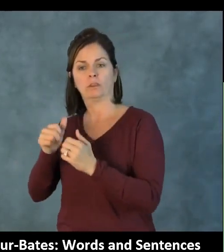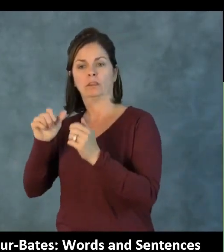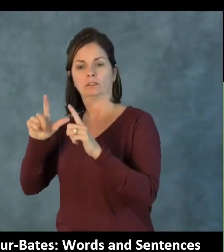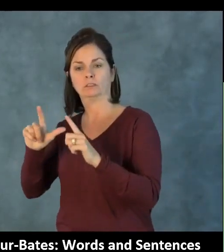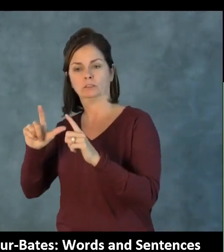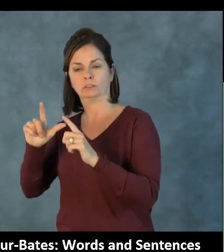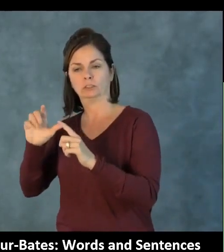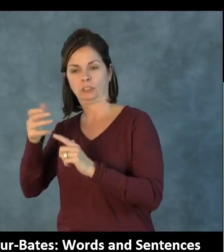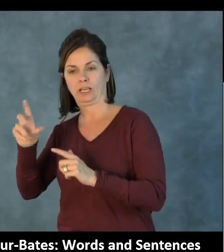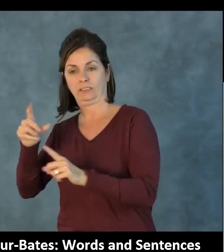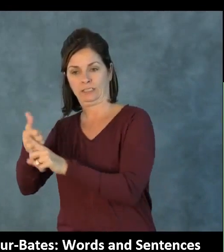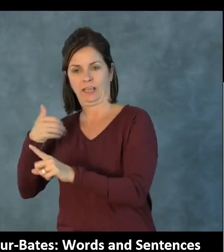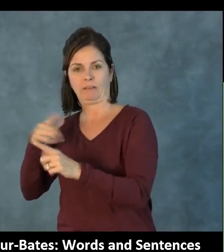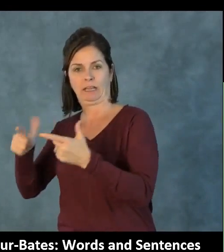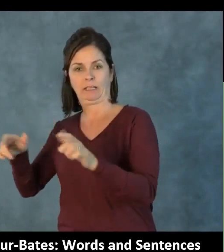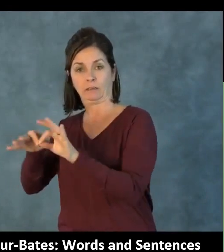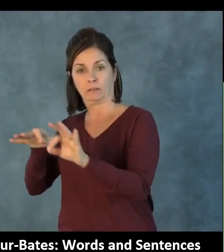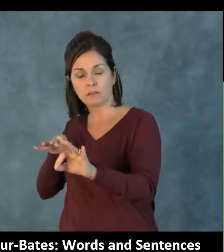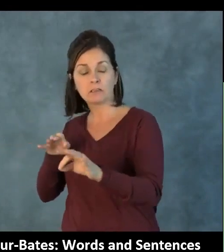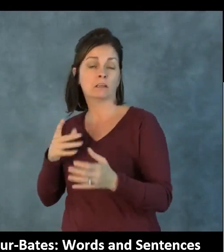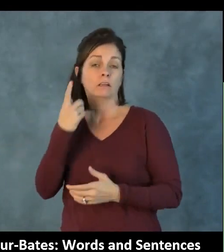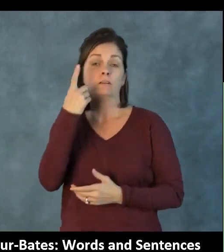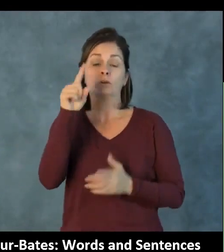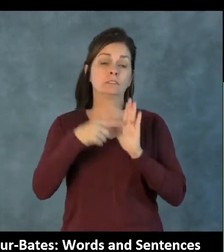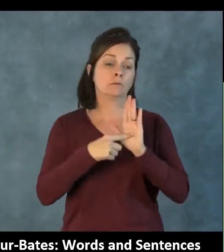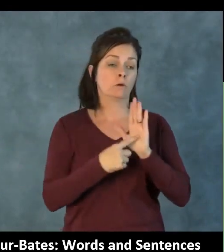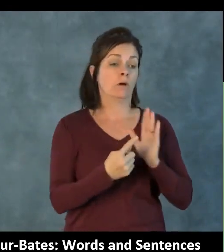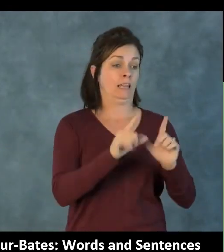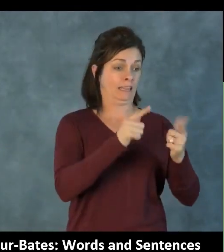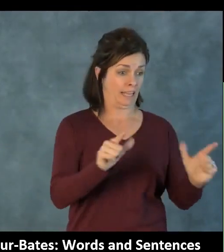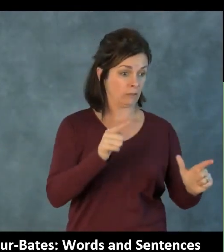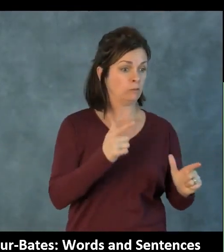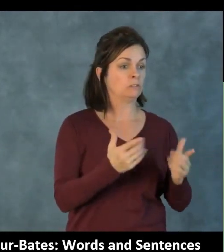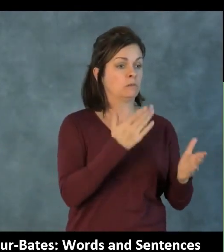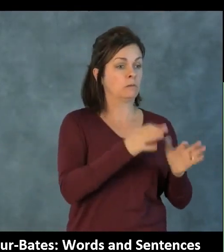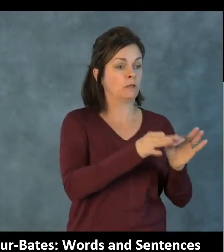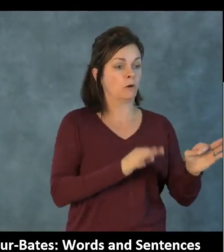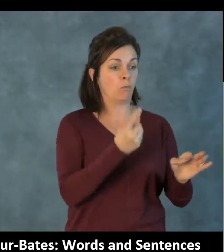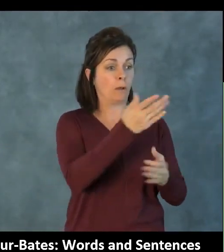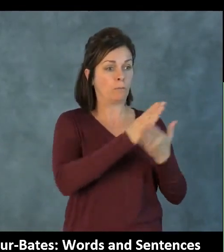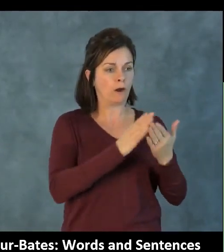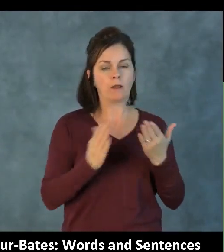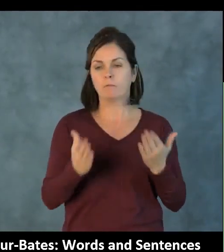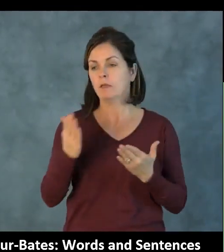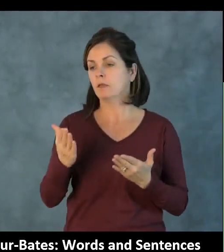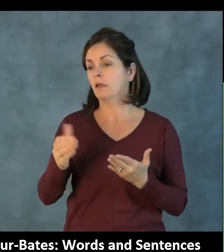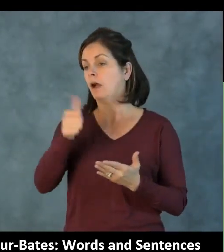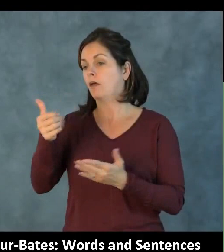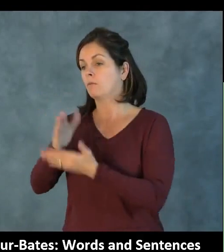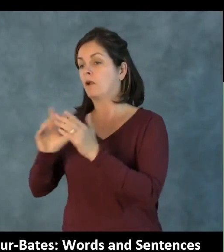may be present in one area of language and may not be as prominent in another area of language.